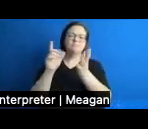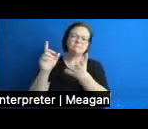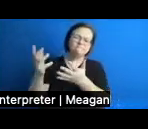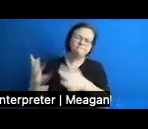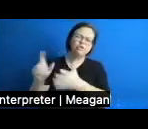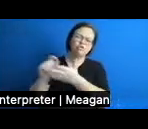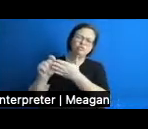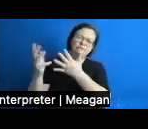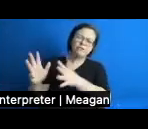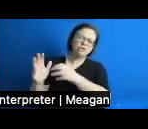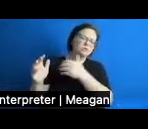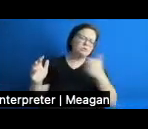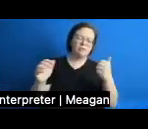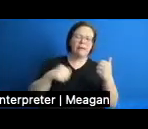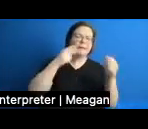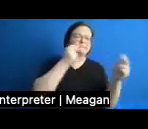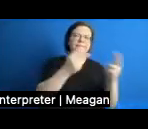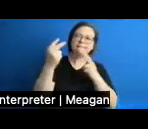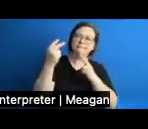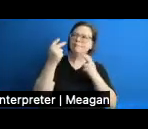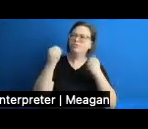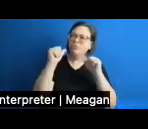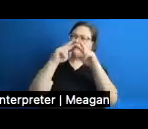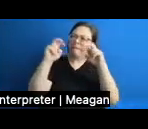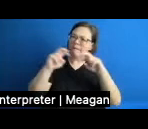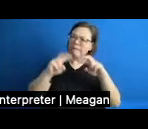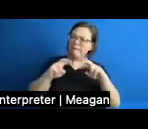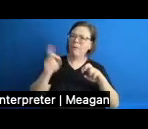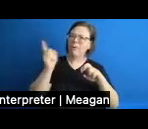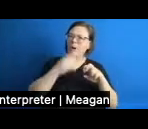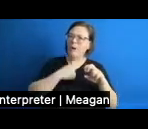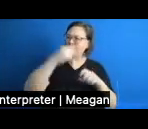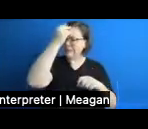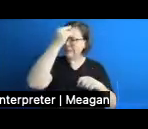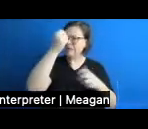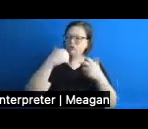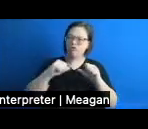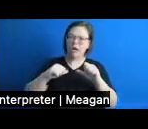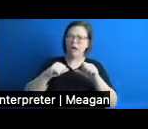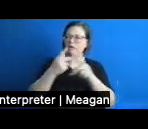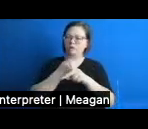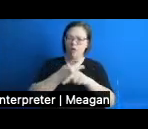headspace a little bit better. And try to unpack the, the ways I was thinking about